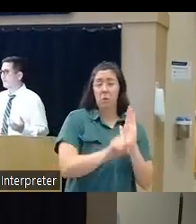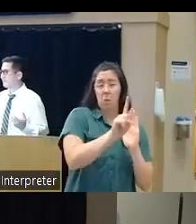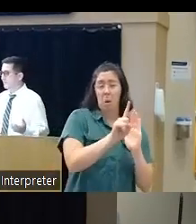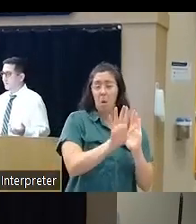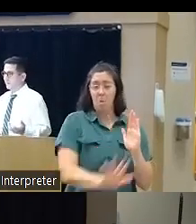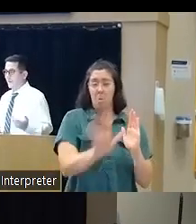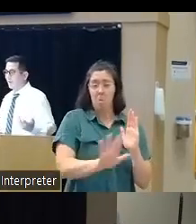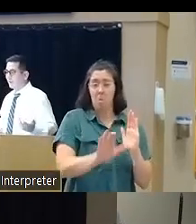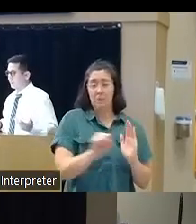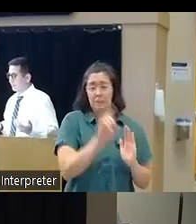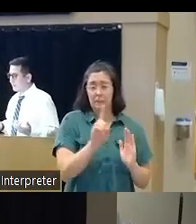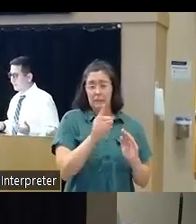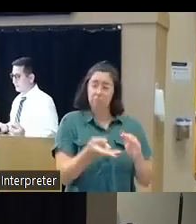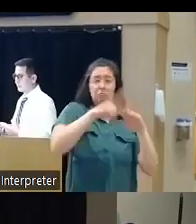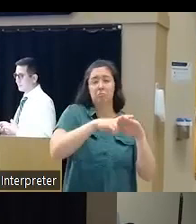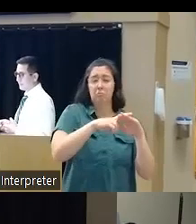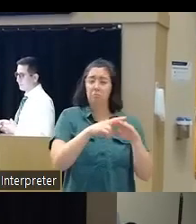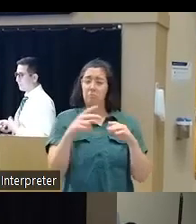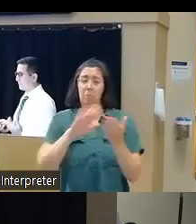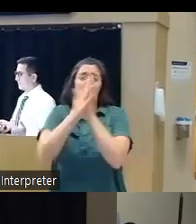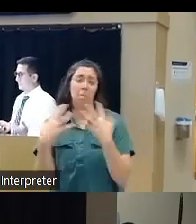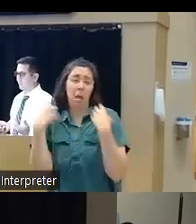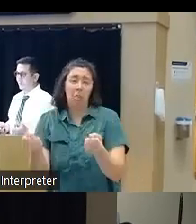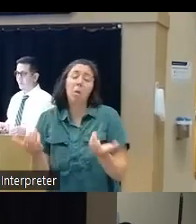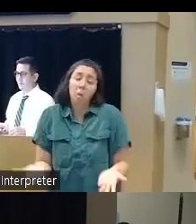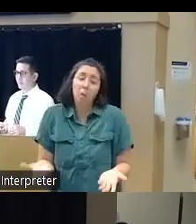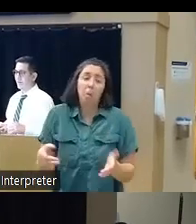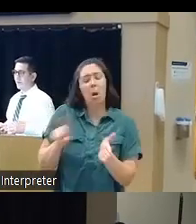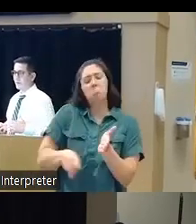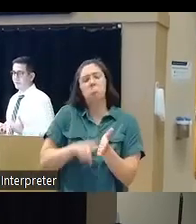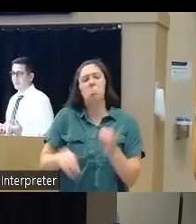to healthy so that's really interesting and we're trying to investigate why that why that might be